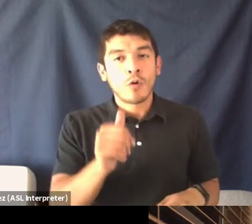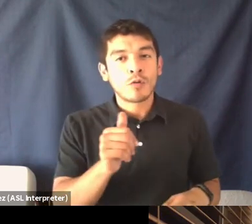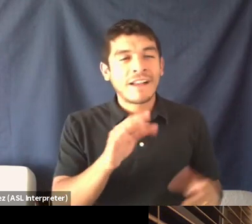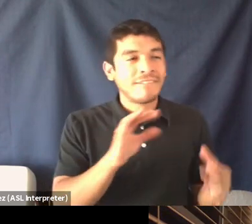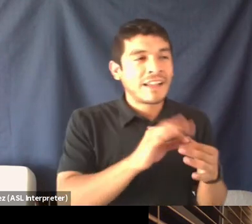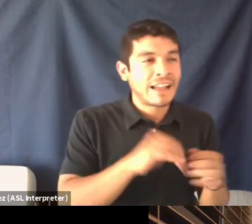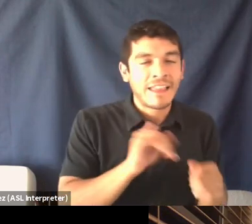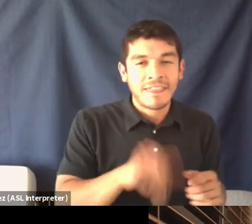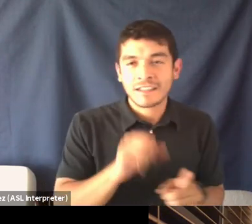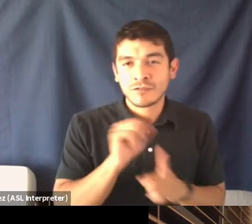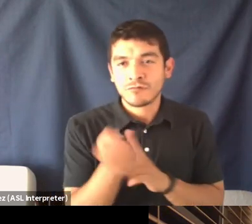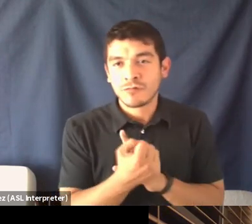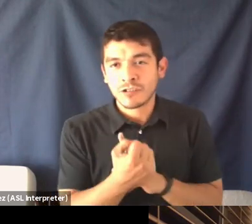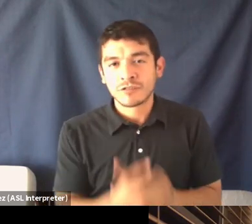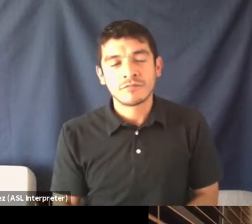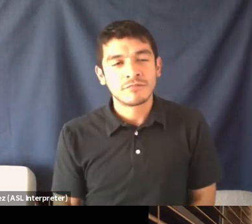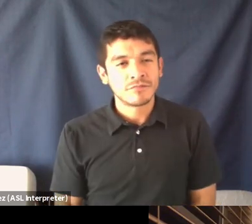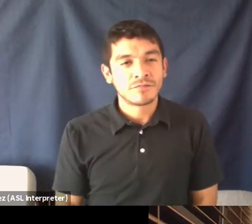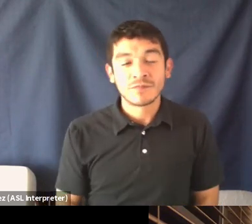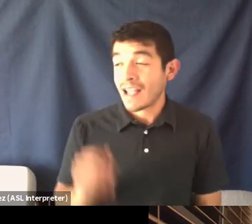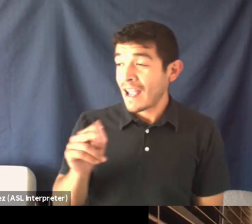Well, you are of course attracted to some of the